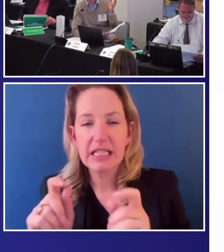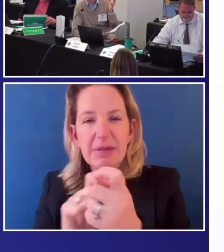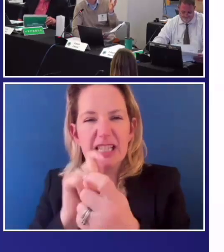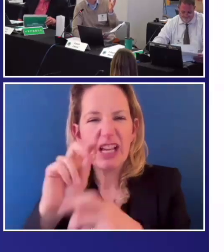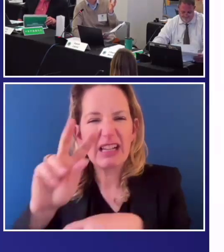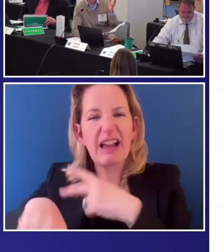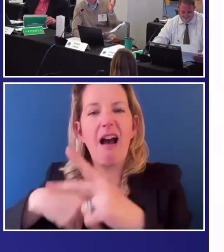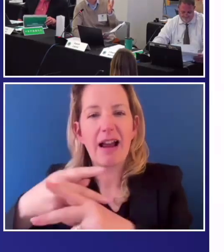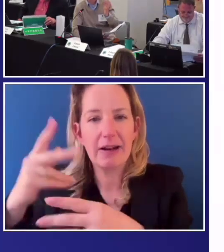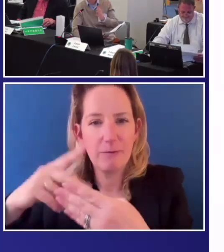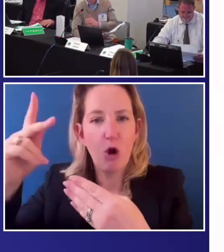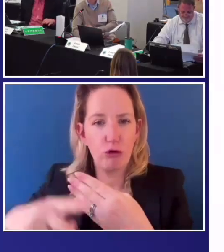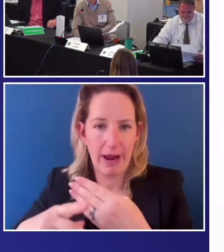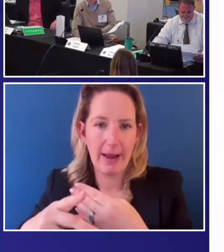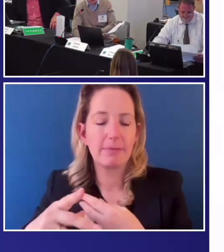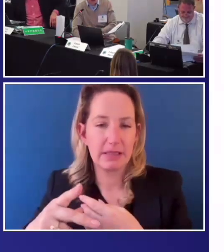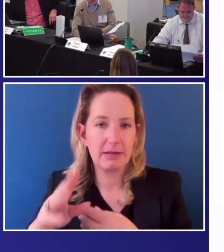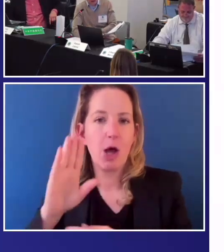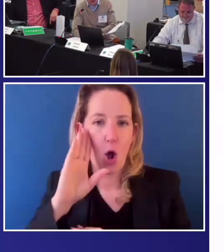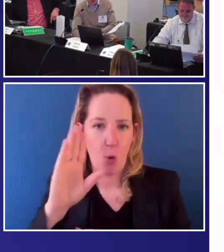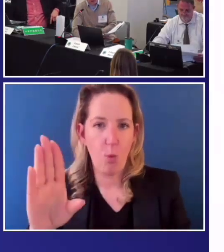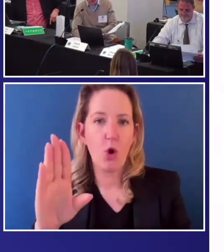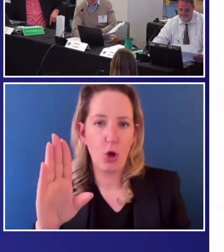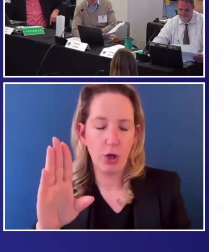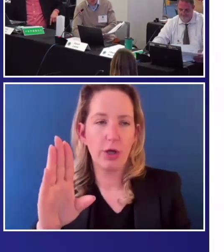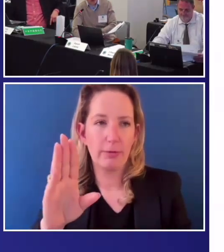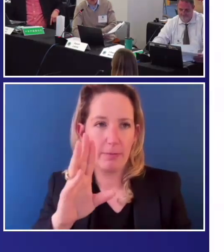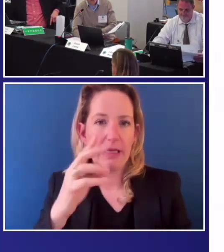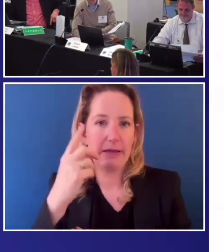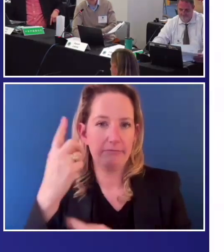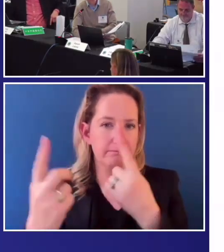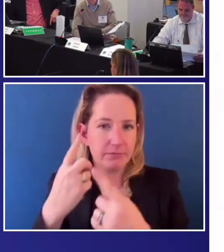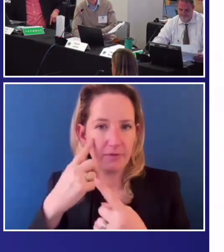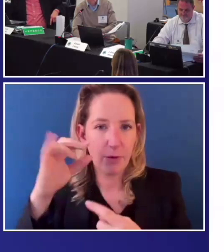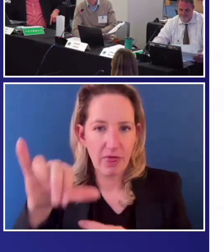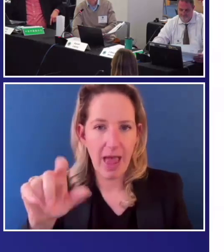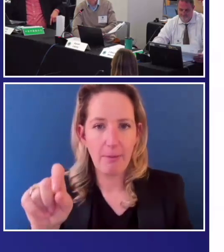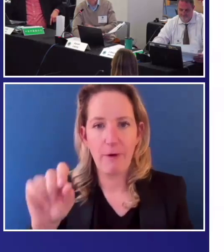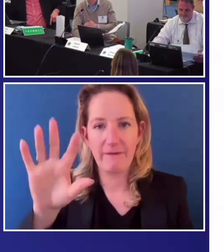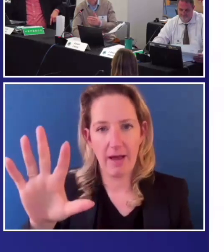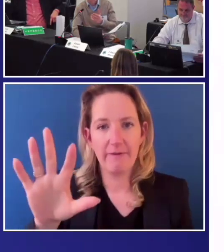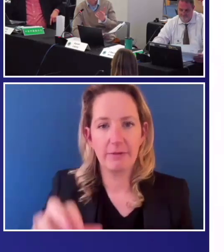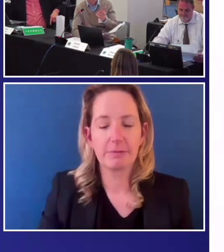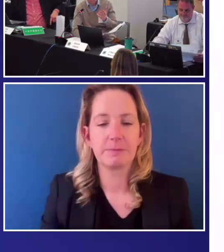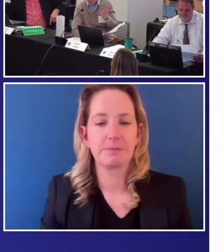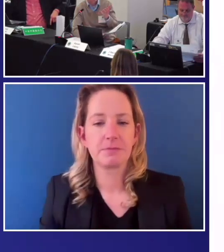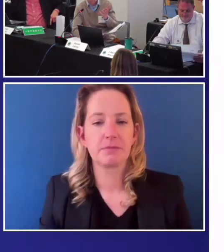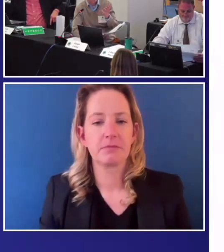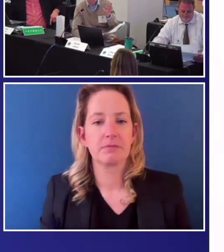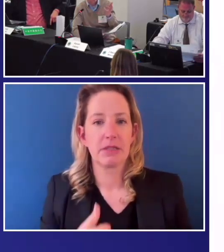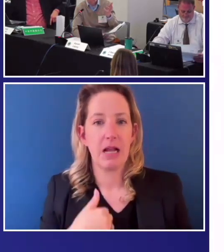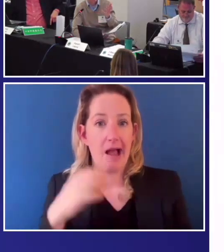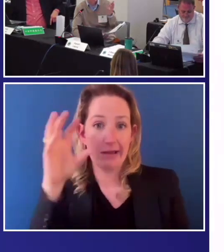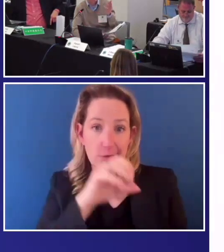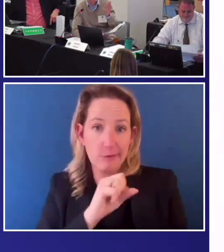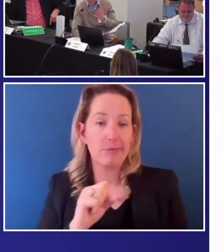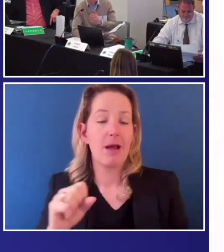in that gap are making up that, that 0.5, you know, and I'm going to assume it's cosmetology, massage therapy,